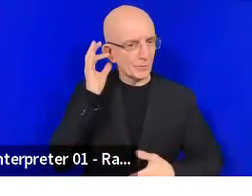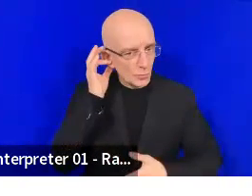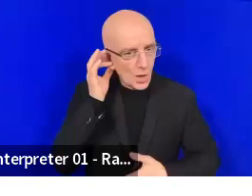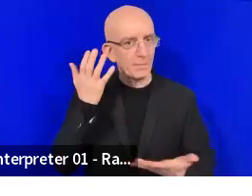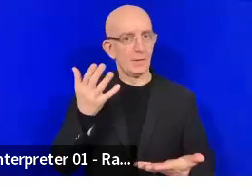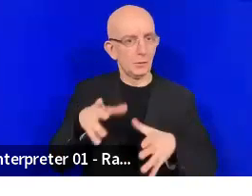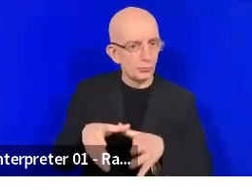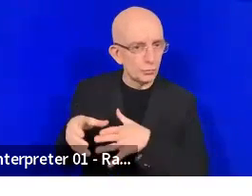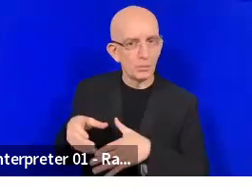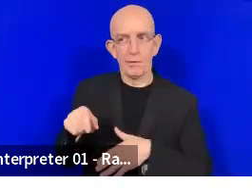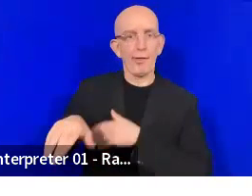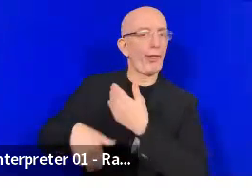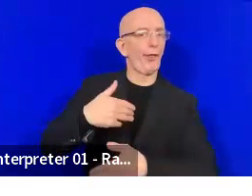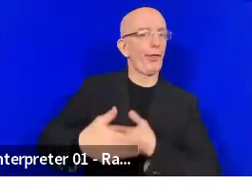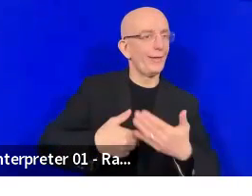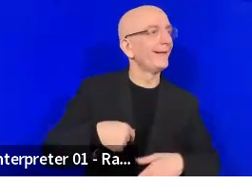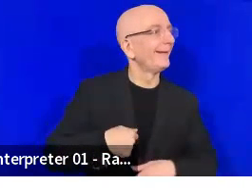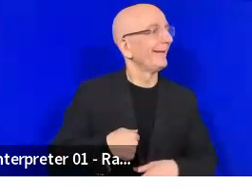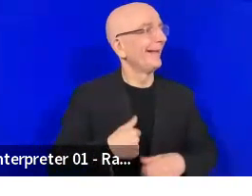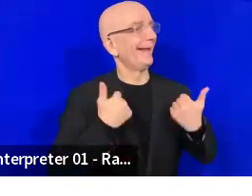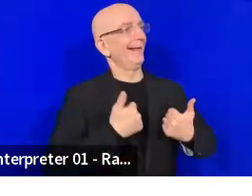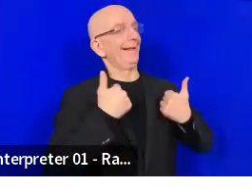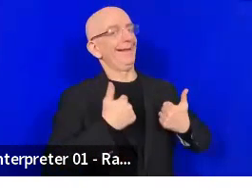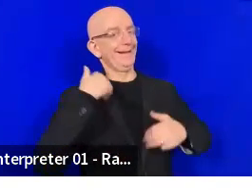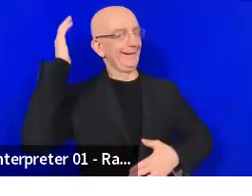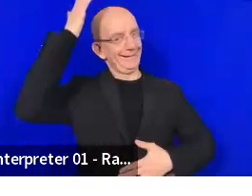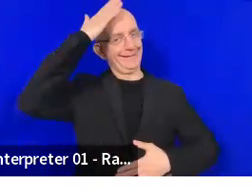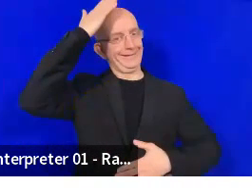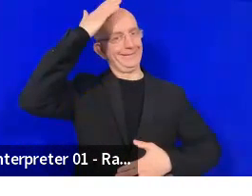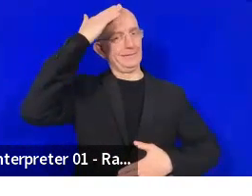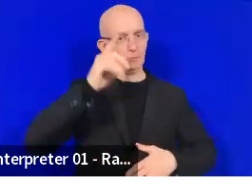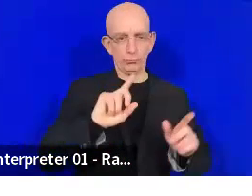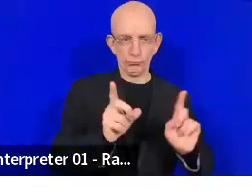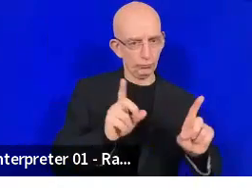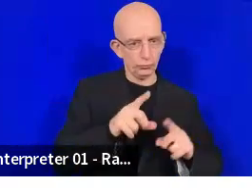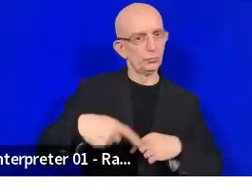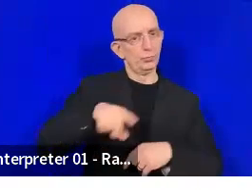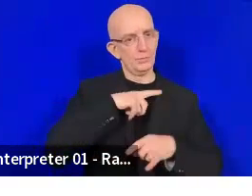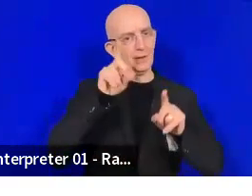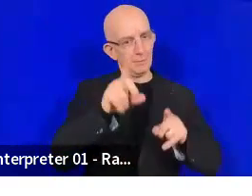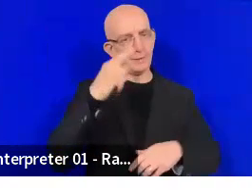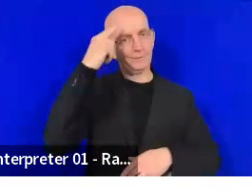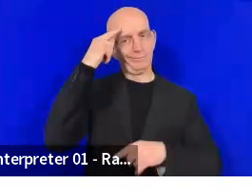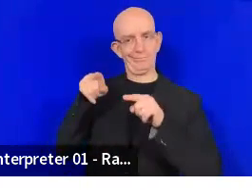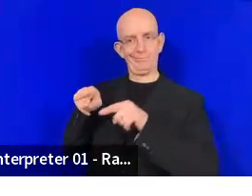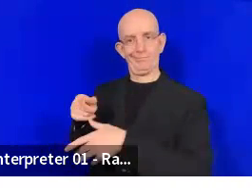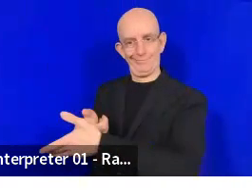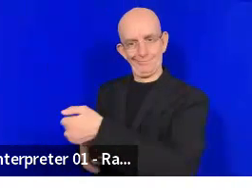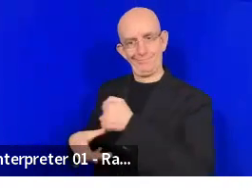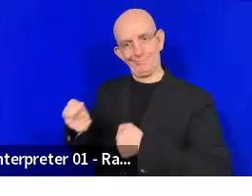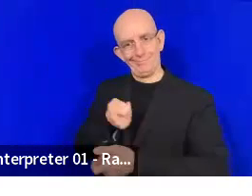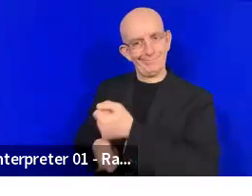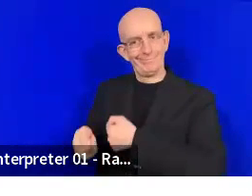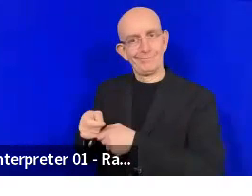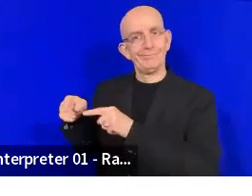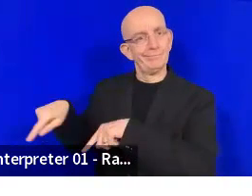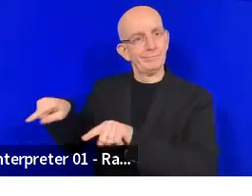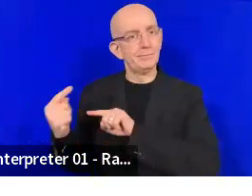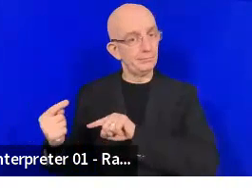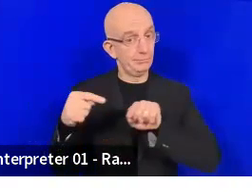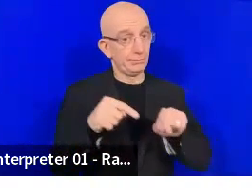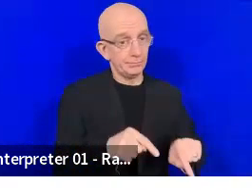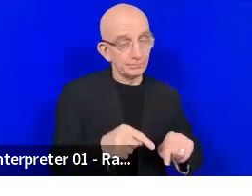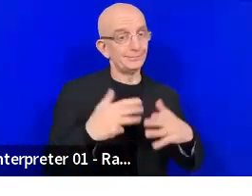at the highest positions in leadership positions in health and making sure that they are part